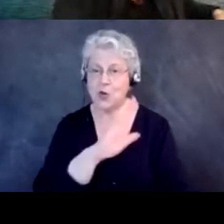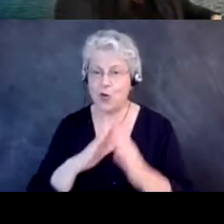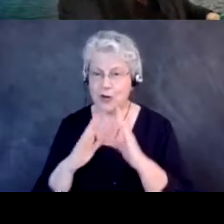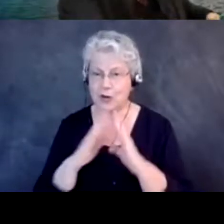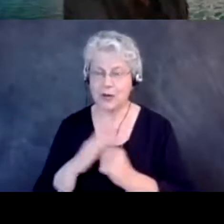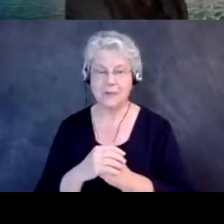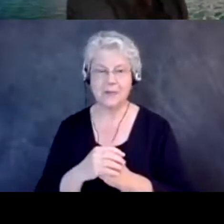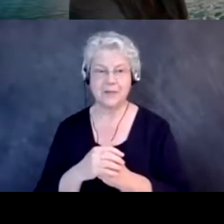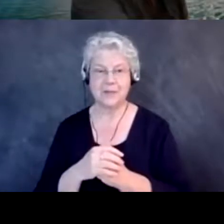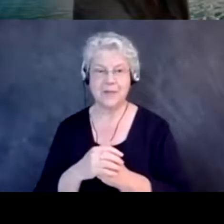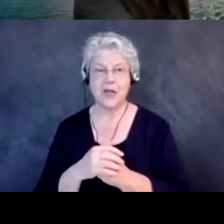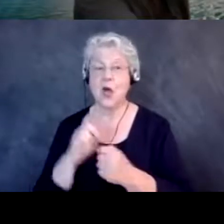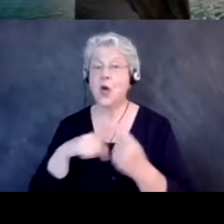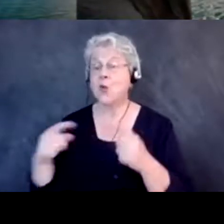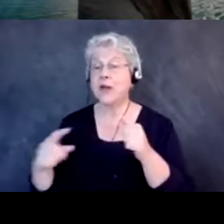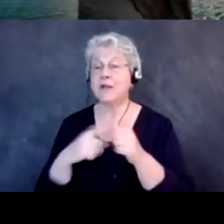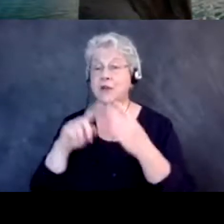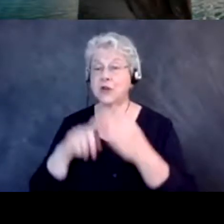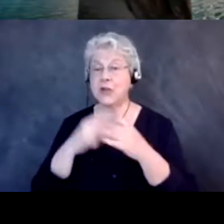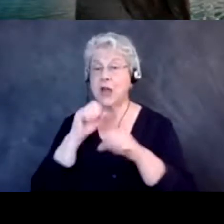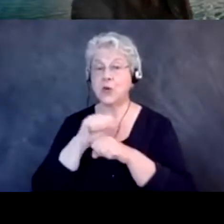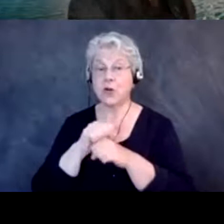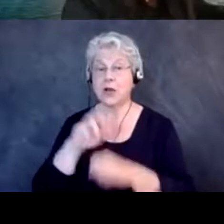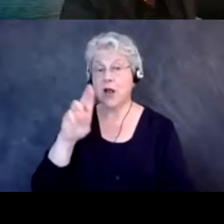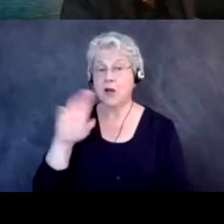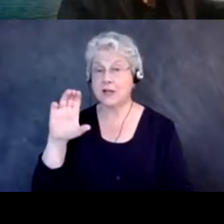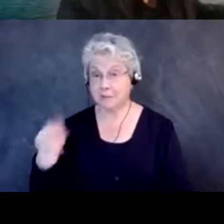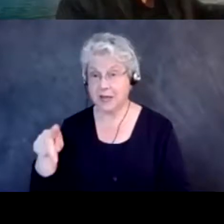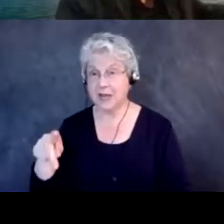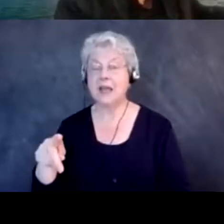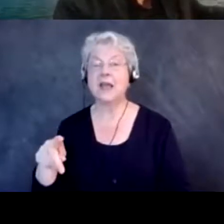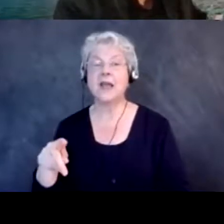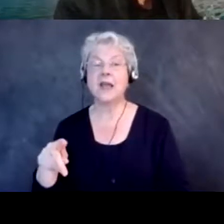first started work on our CCP, and I know Musqueam has done this as well, but looking at an influence